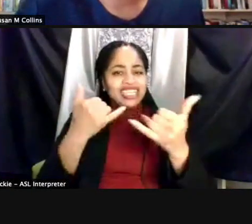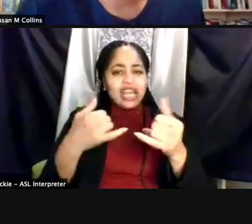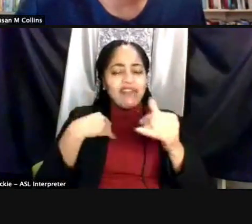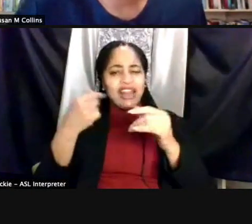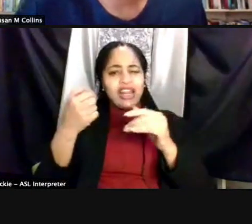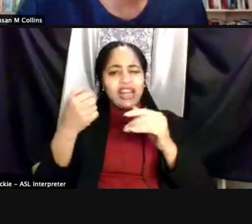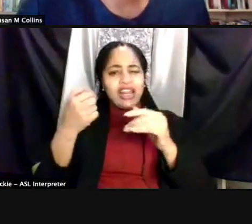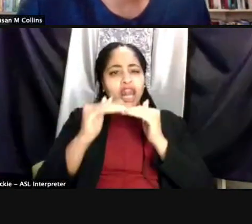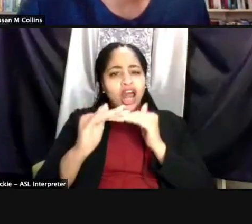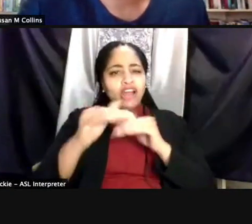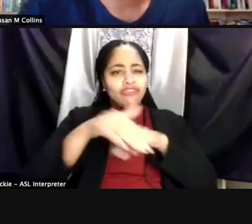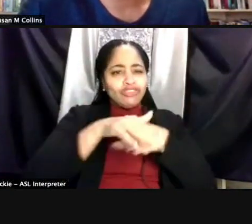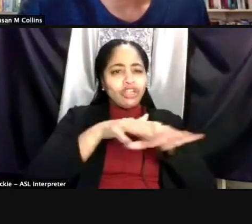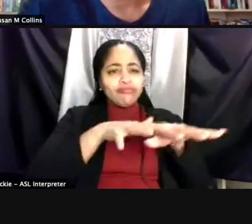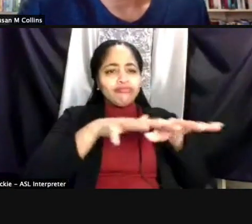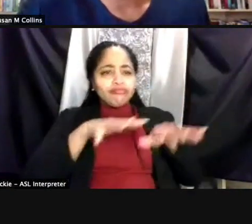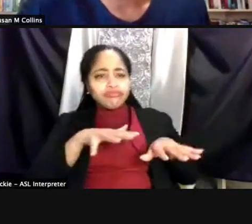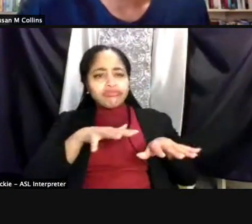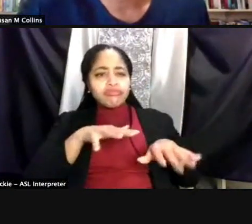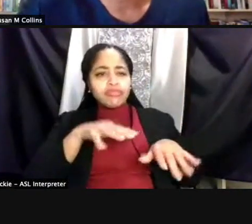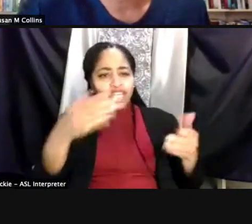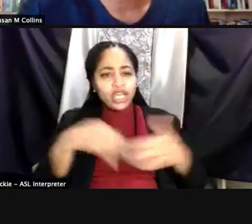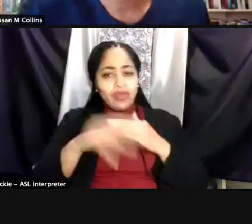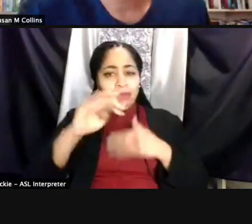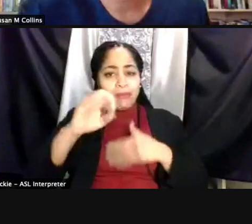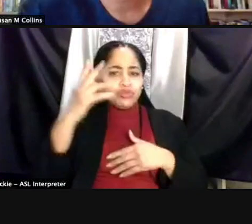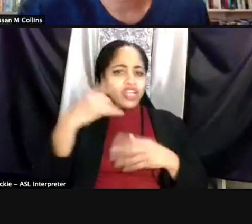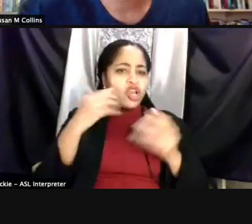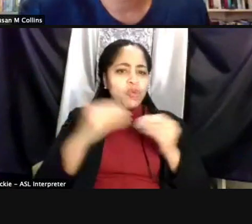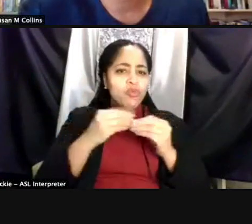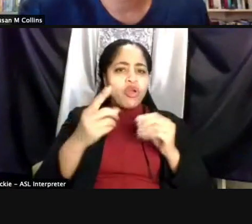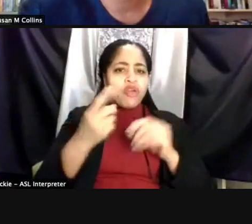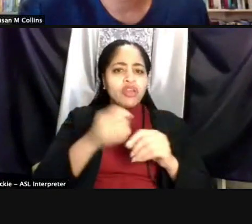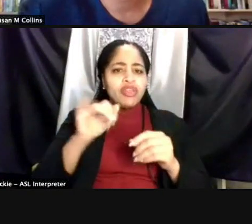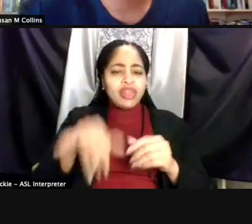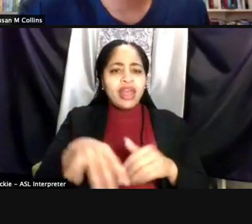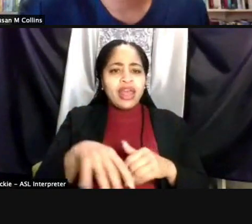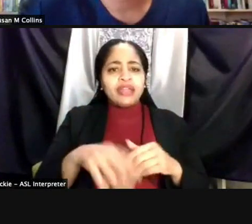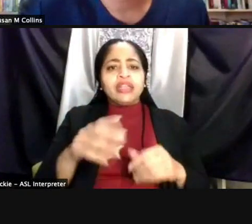We'll hear about this more from Dr. Cinti. The other issue that I just wanna mention